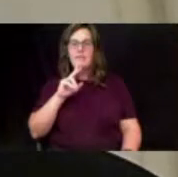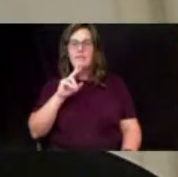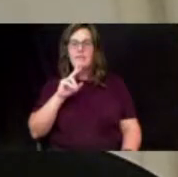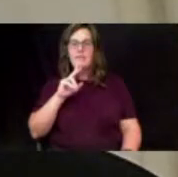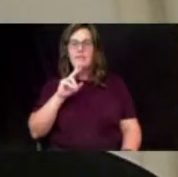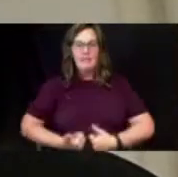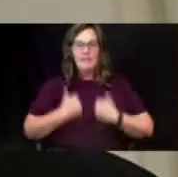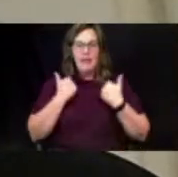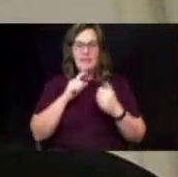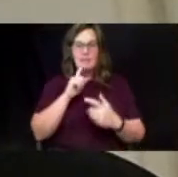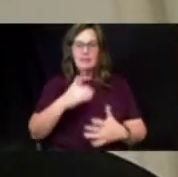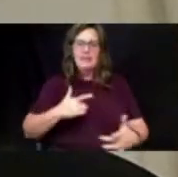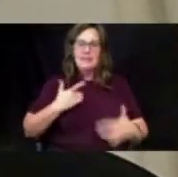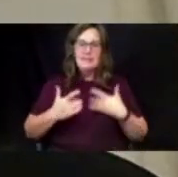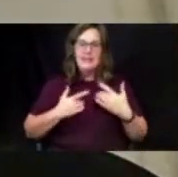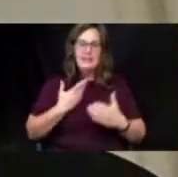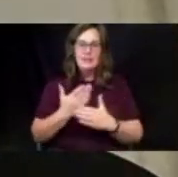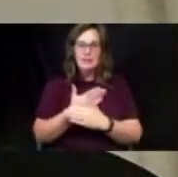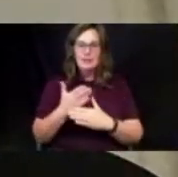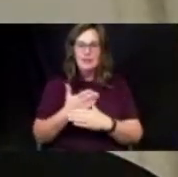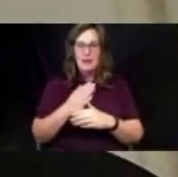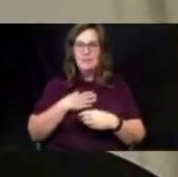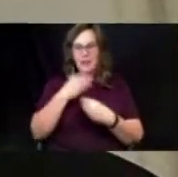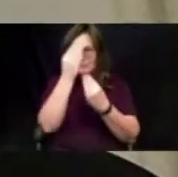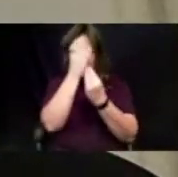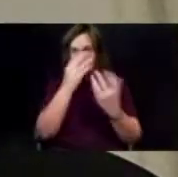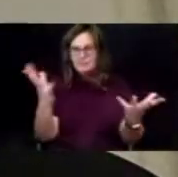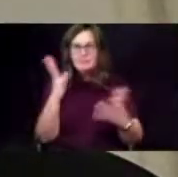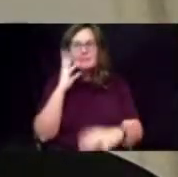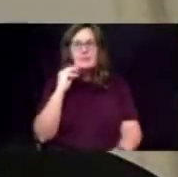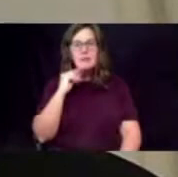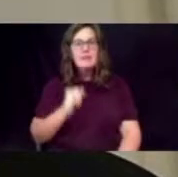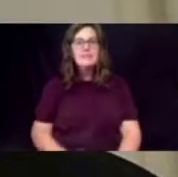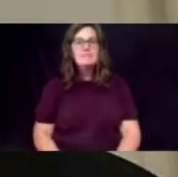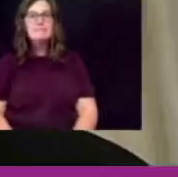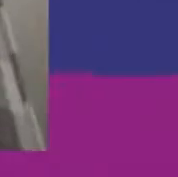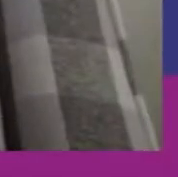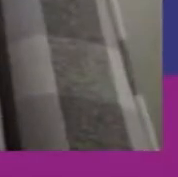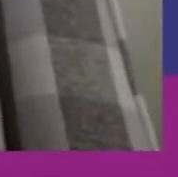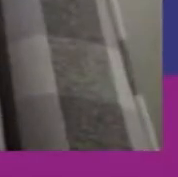be able to share my experiences with some of you all right thank you and drew